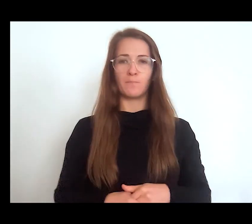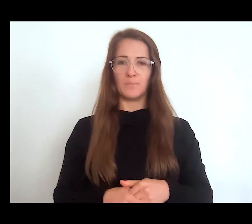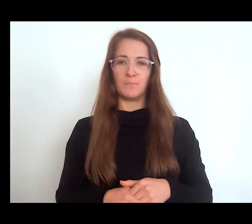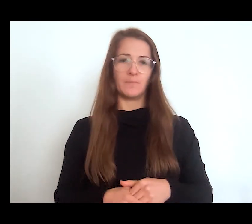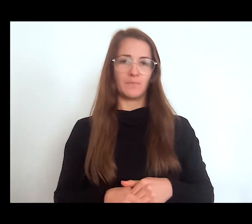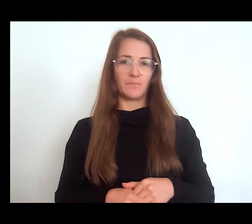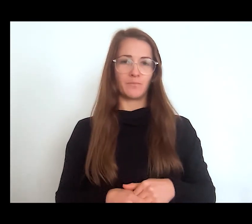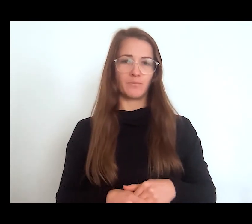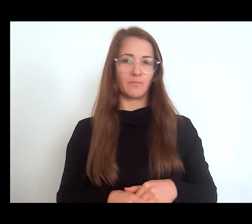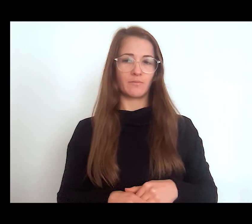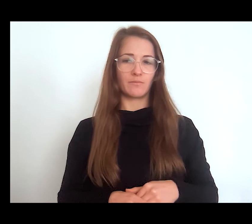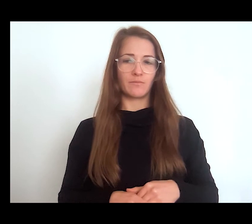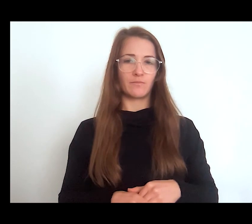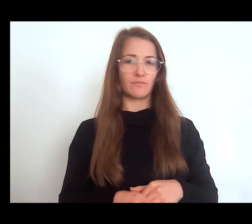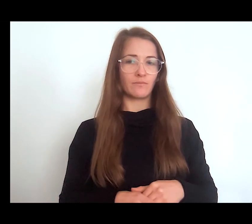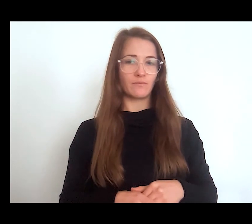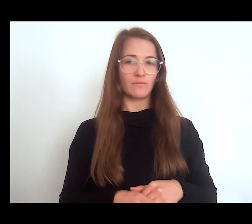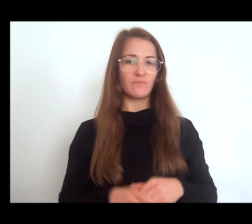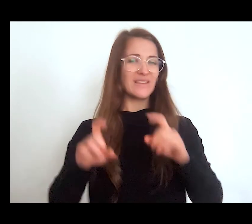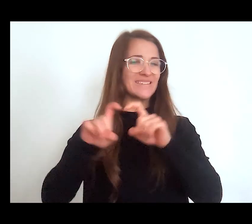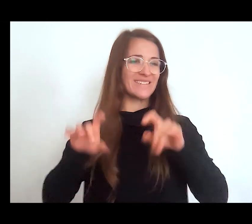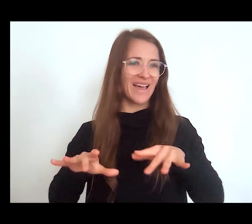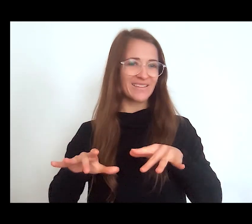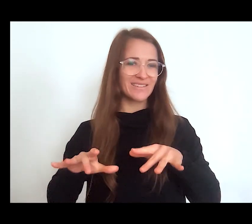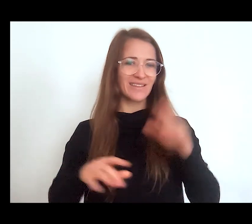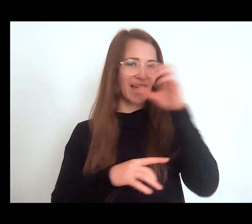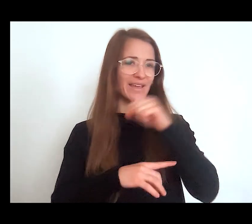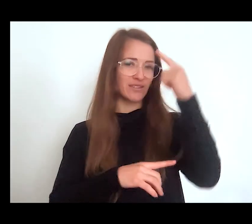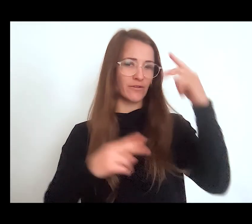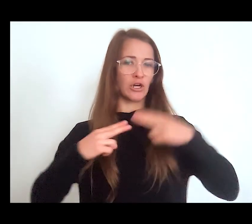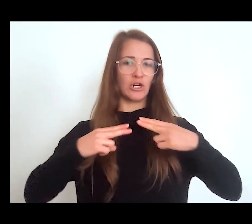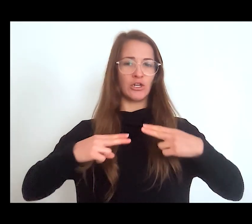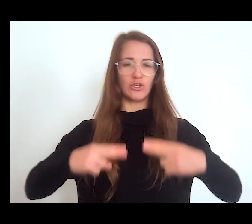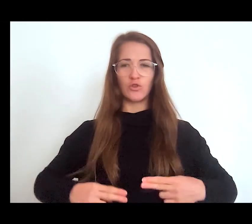SOME OF THOSE TESTS THAT TAKE I